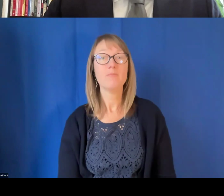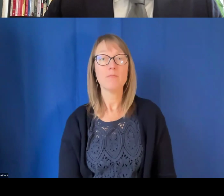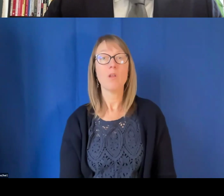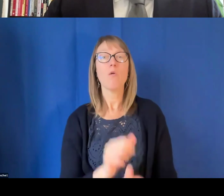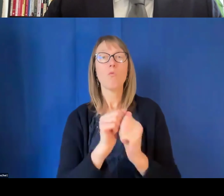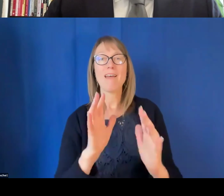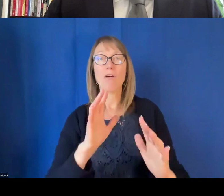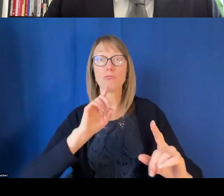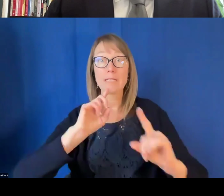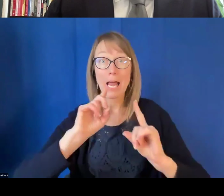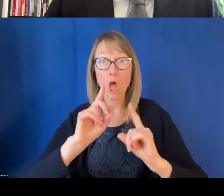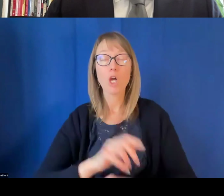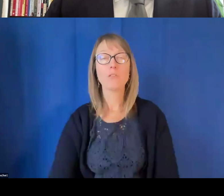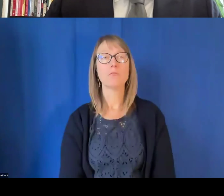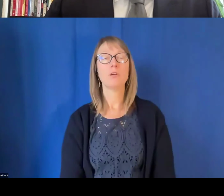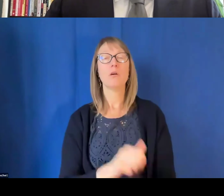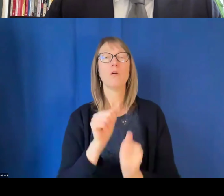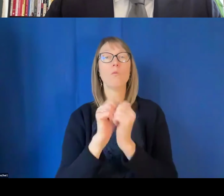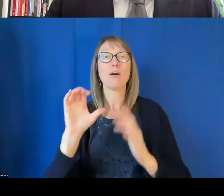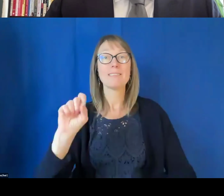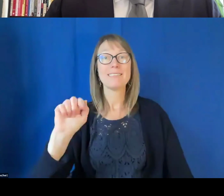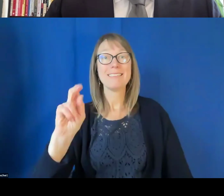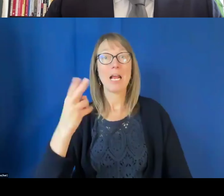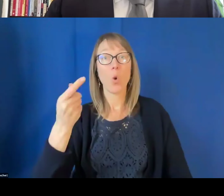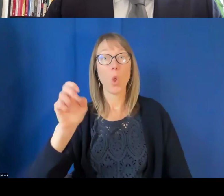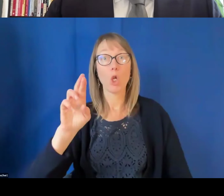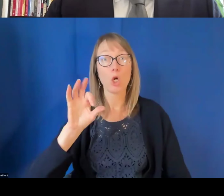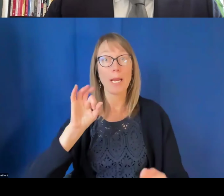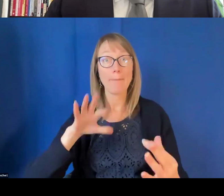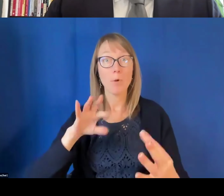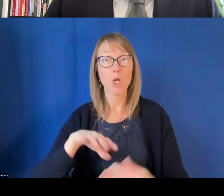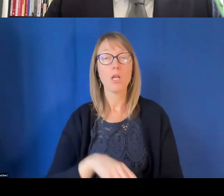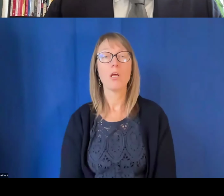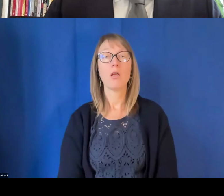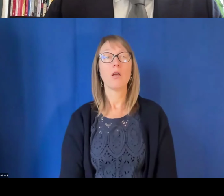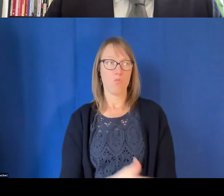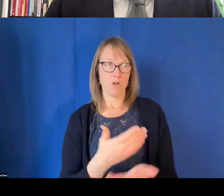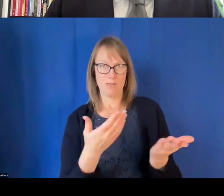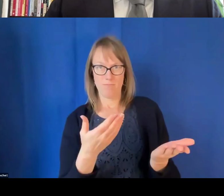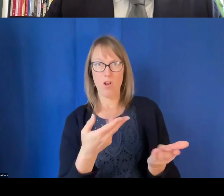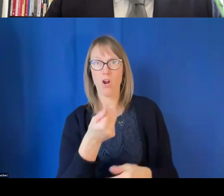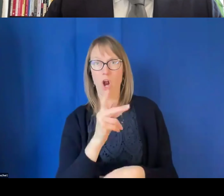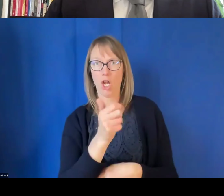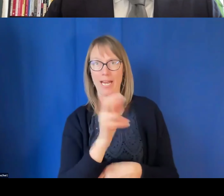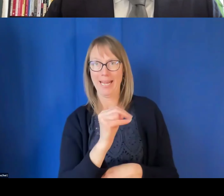like the Harkin Institute provided for us and can provide for, you know, people on this call in the future,